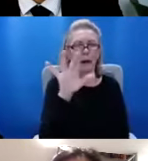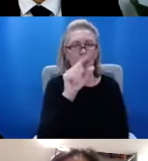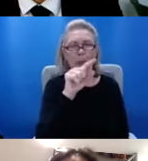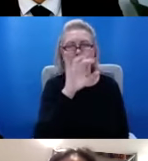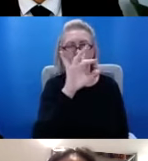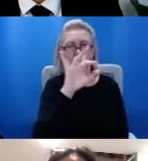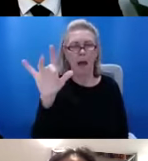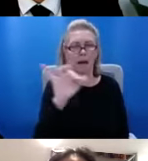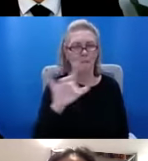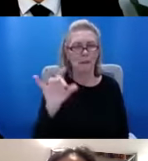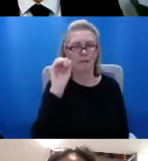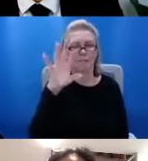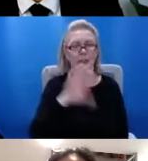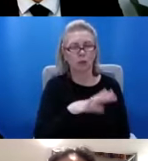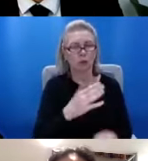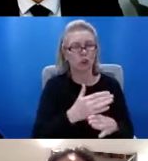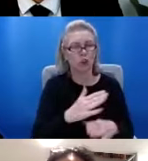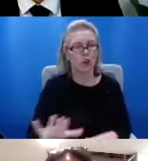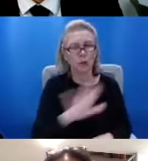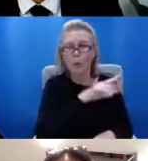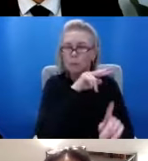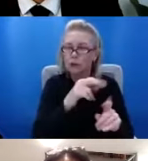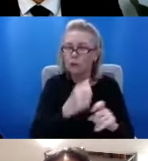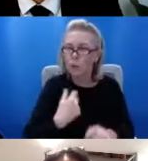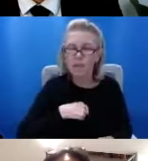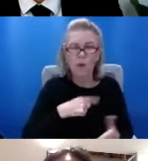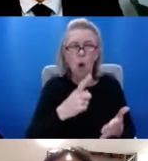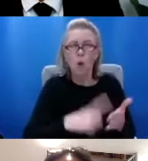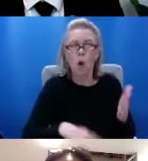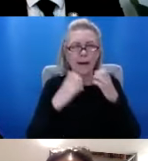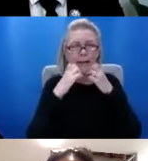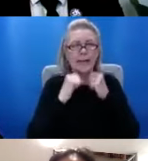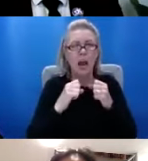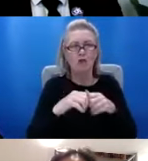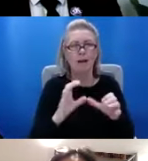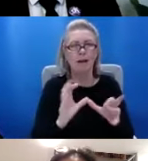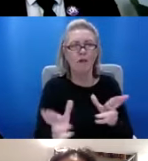Like, so, for you, what is care in the classroom? So, if you could complete the sentence with a word